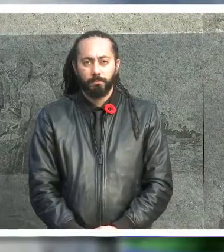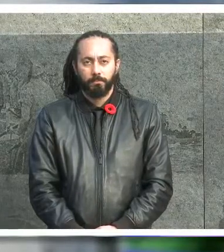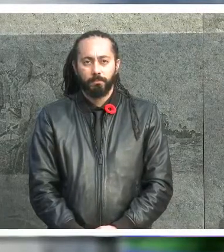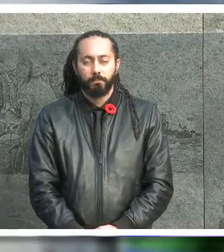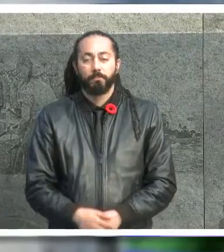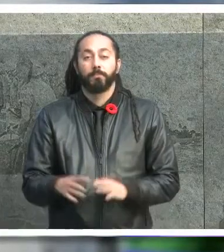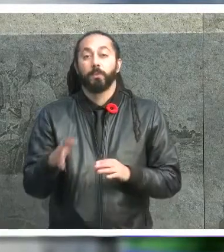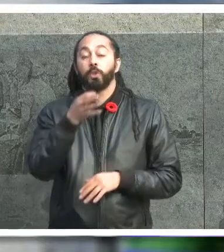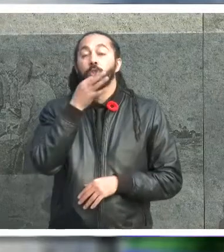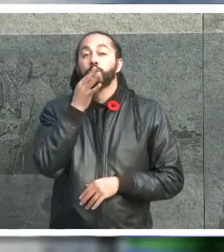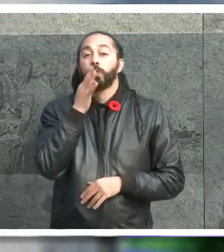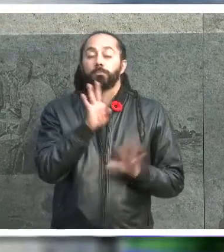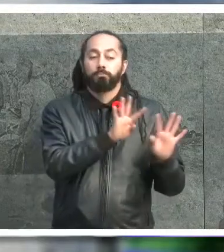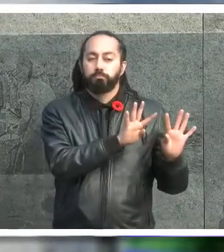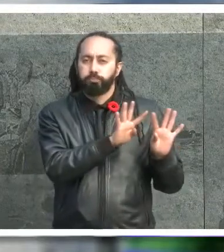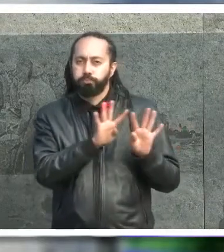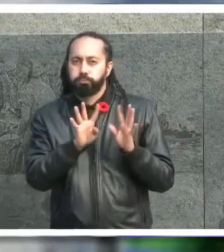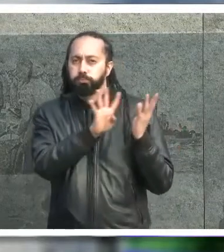the platform party will momentarily